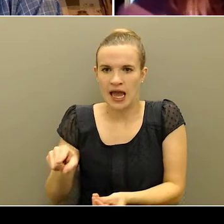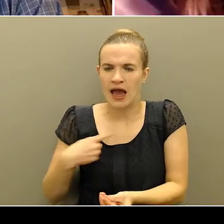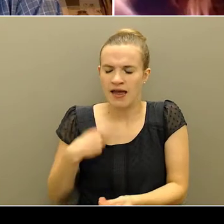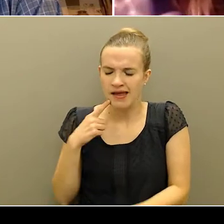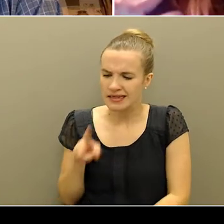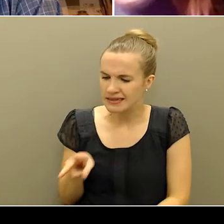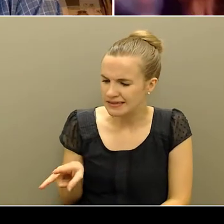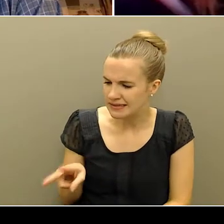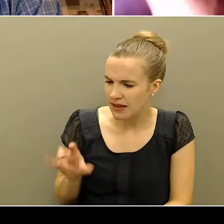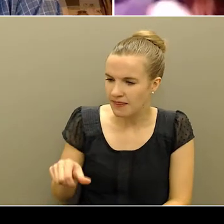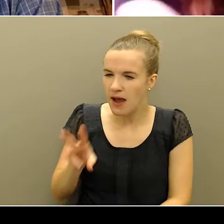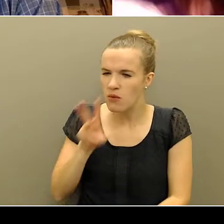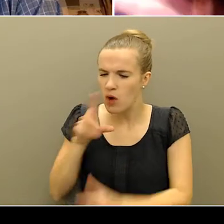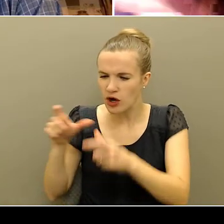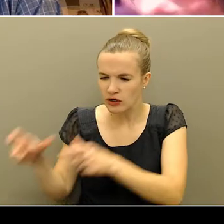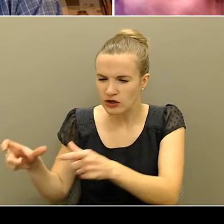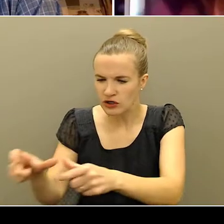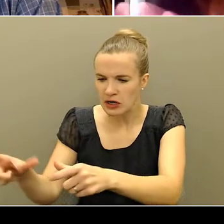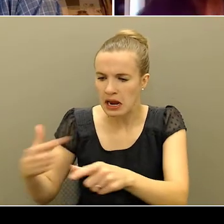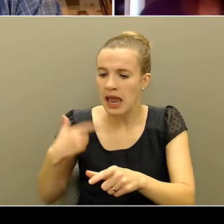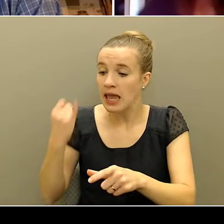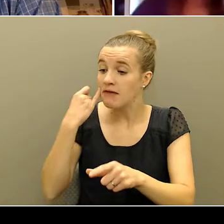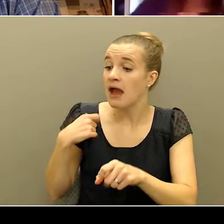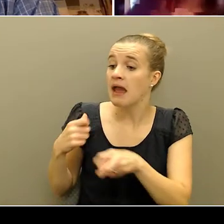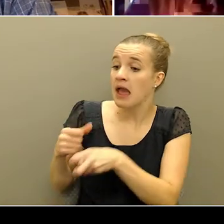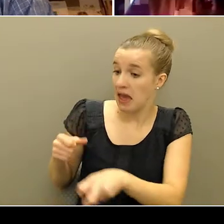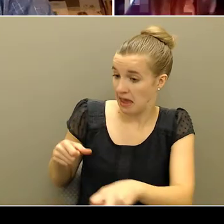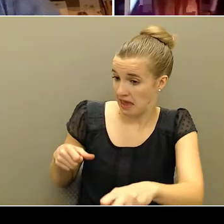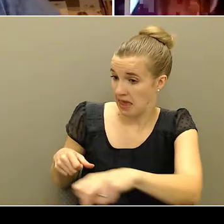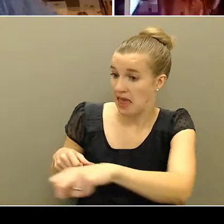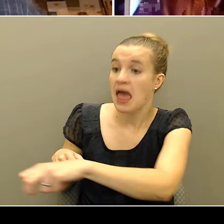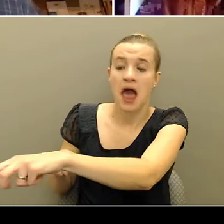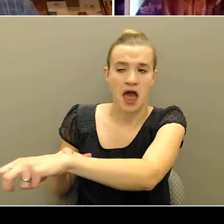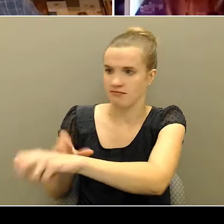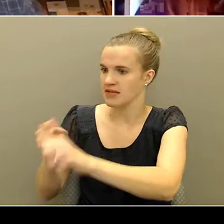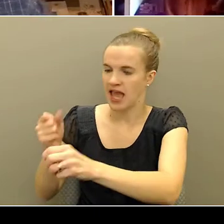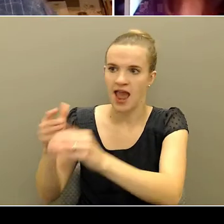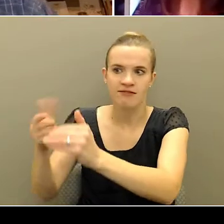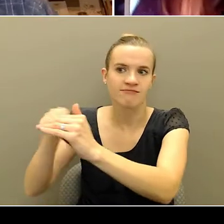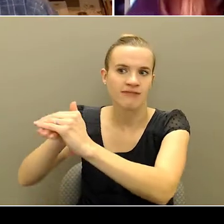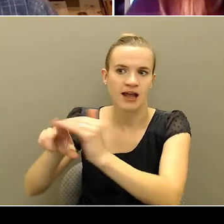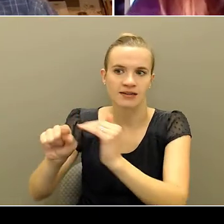basically like a crater kind of scenario. And I had to like, just have